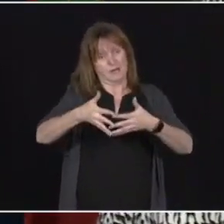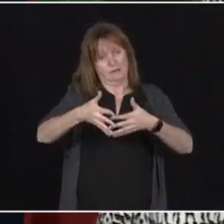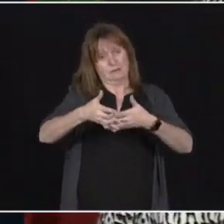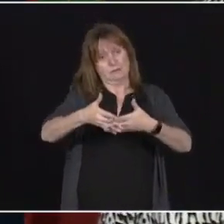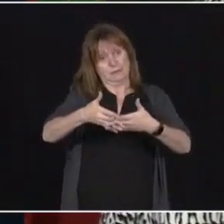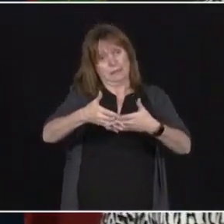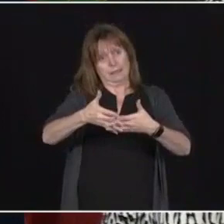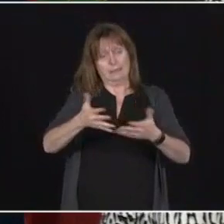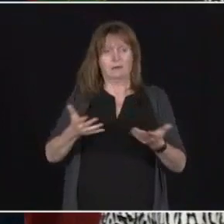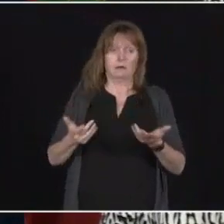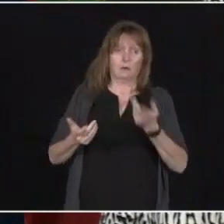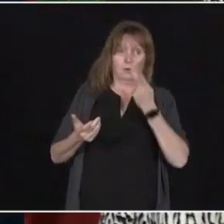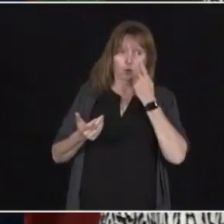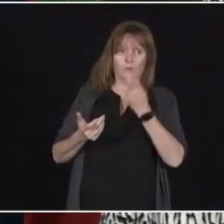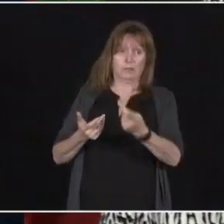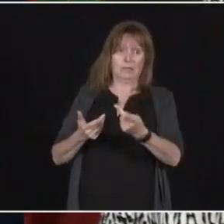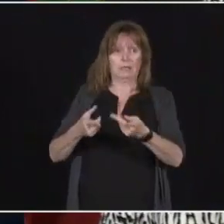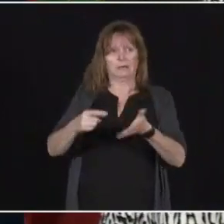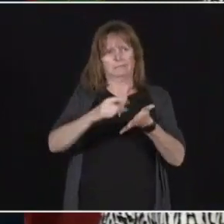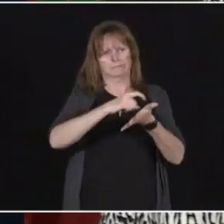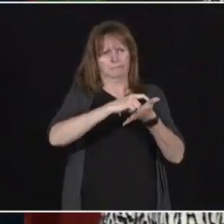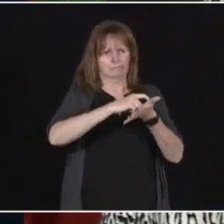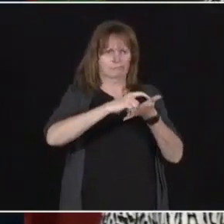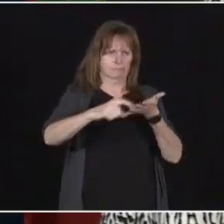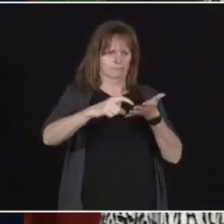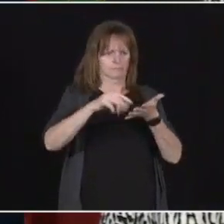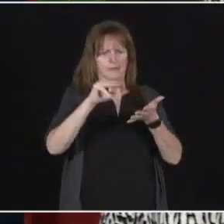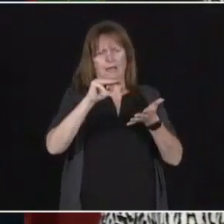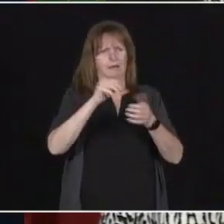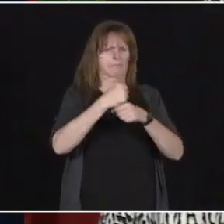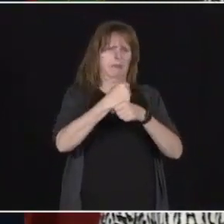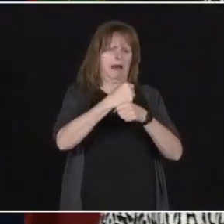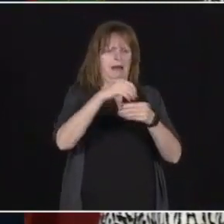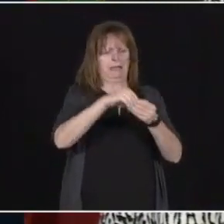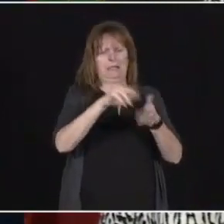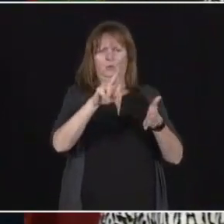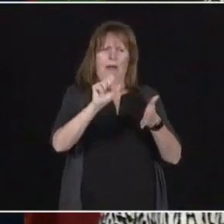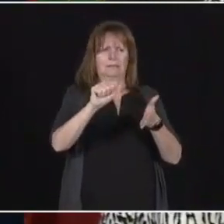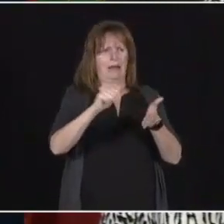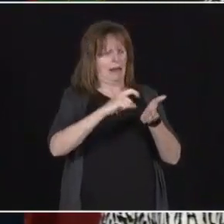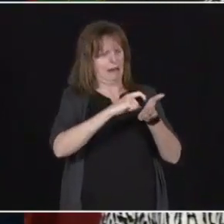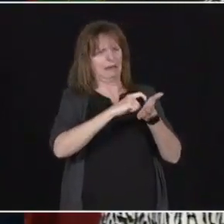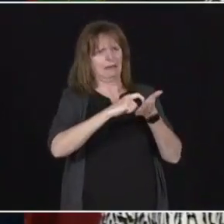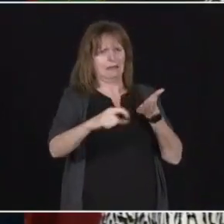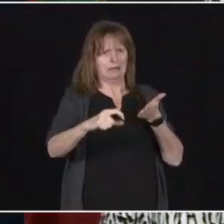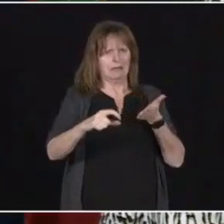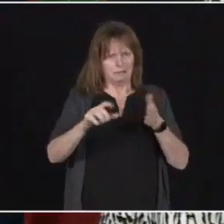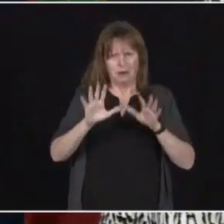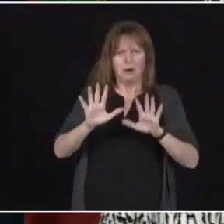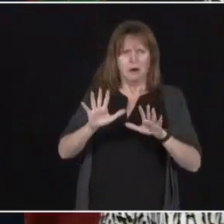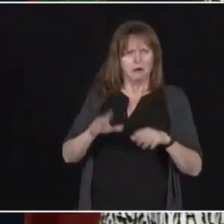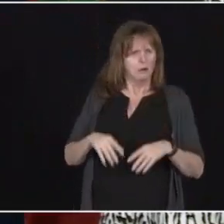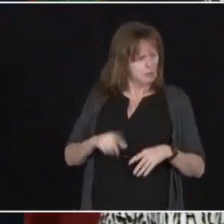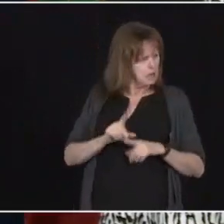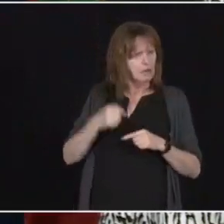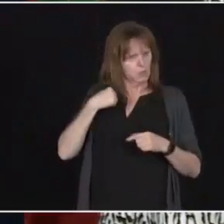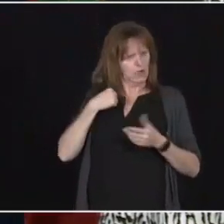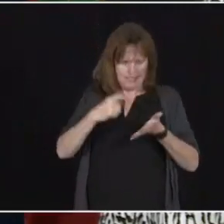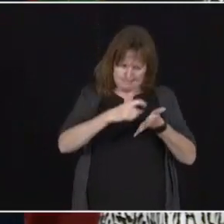down in the US, I spent a lot of time, you always see it on their products. Made in the USA.